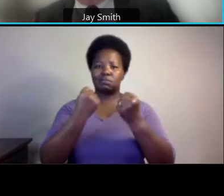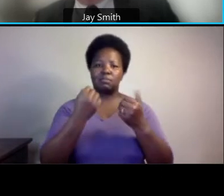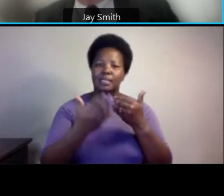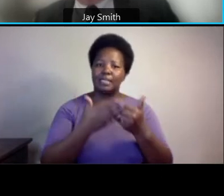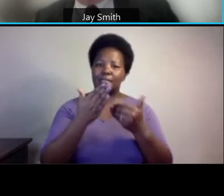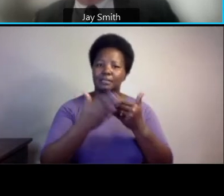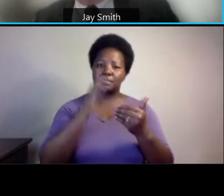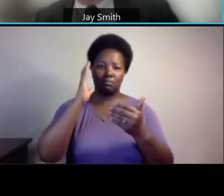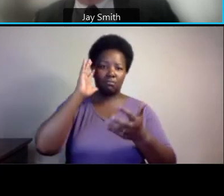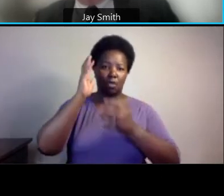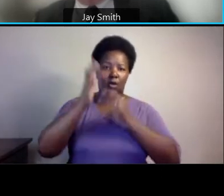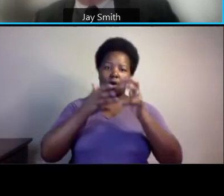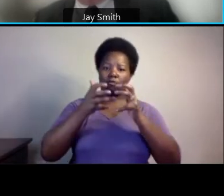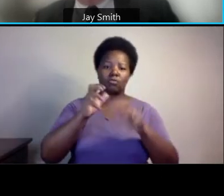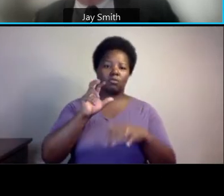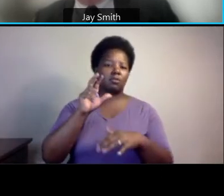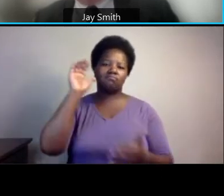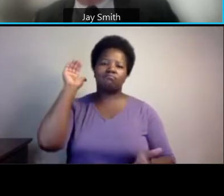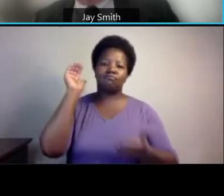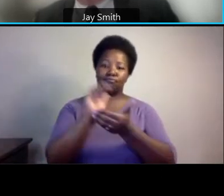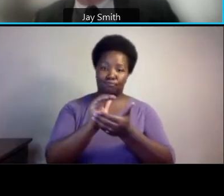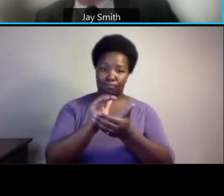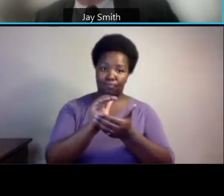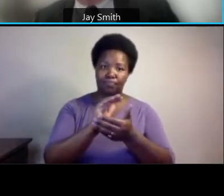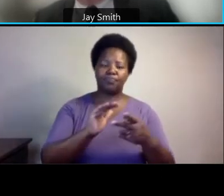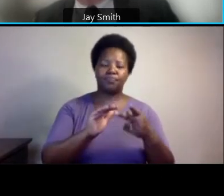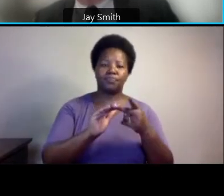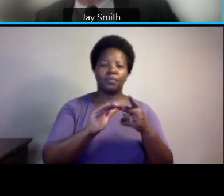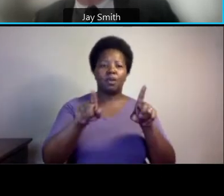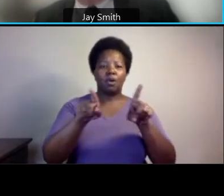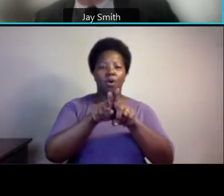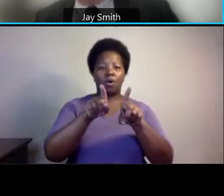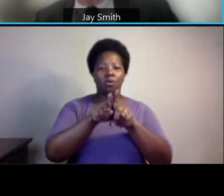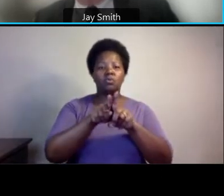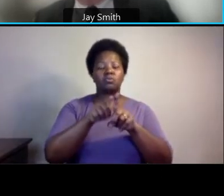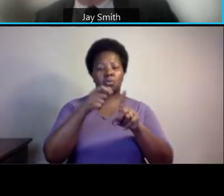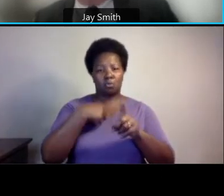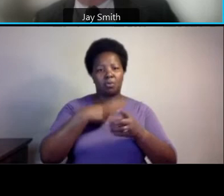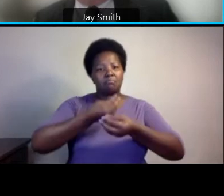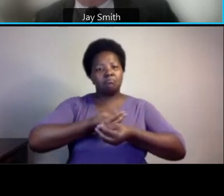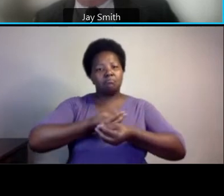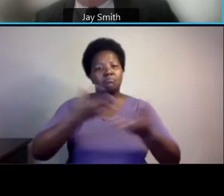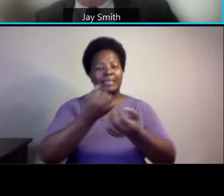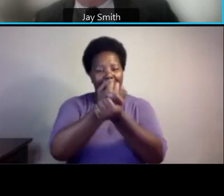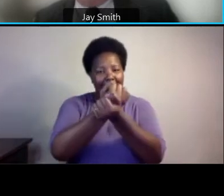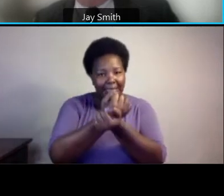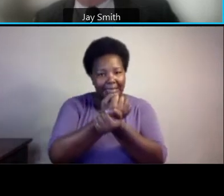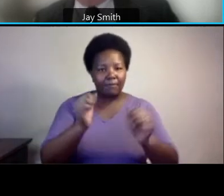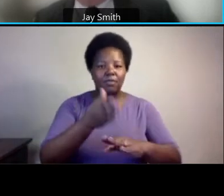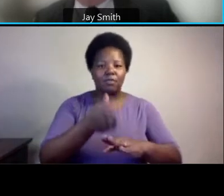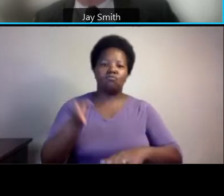are also providing many safety improvements in the intersection and that includes the approved